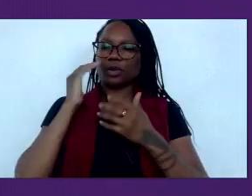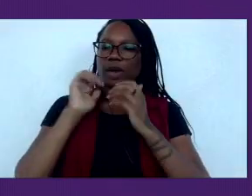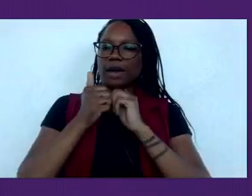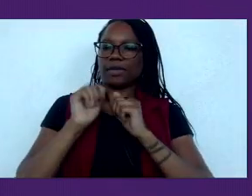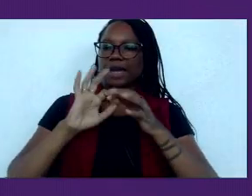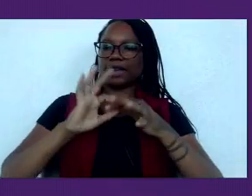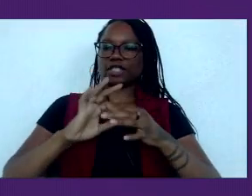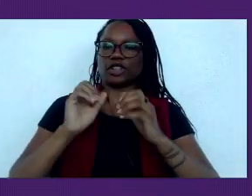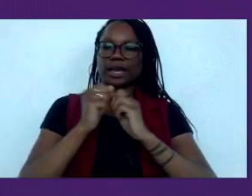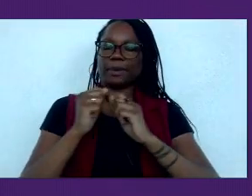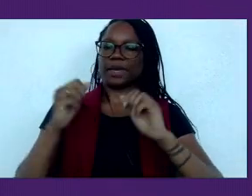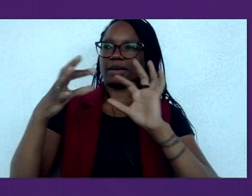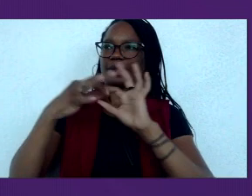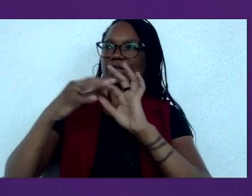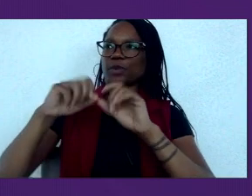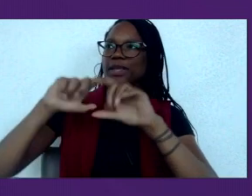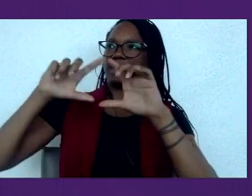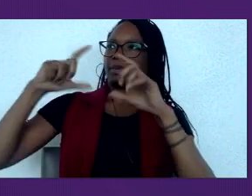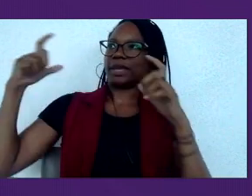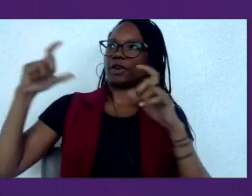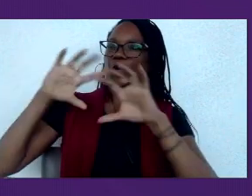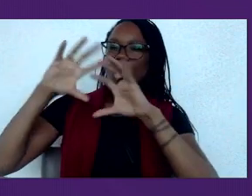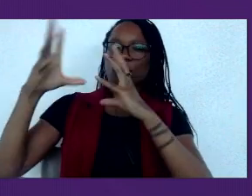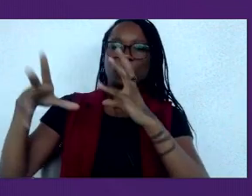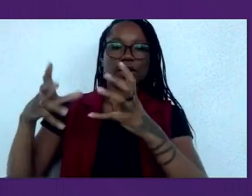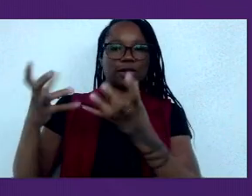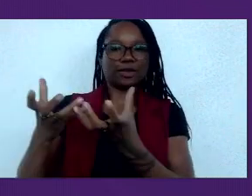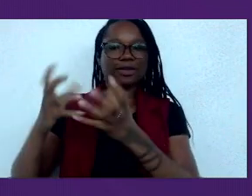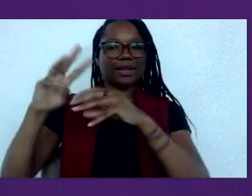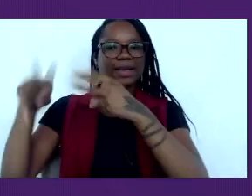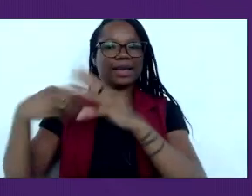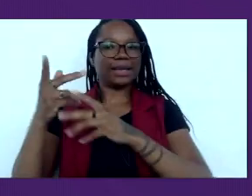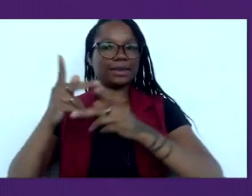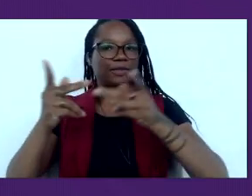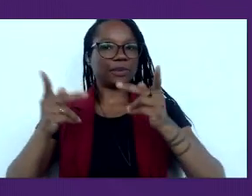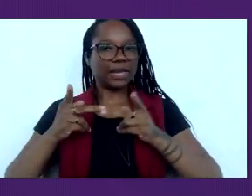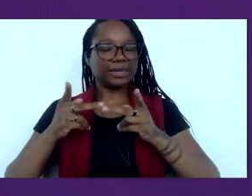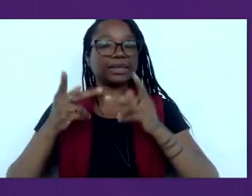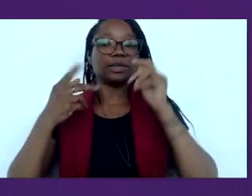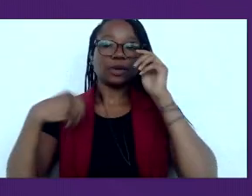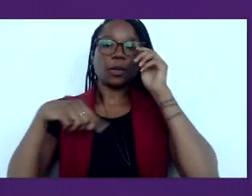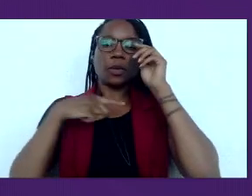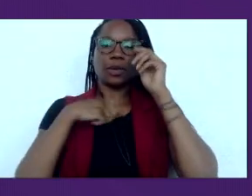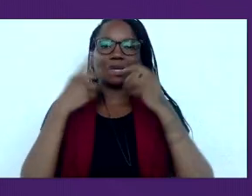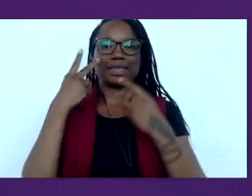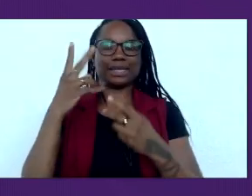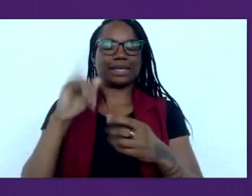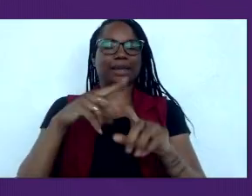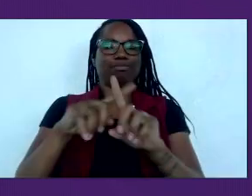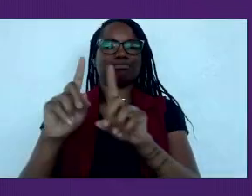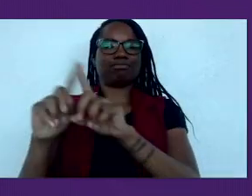of home and the places he came from which led into conversations about where we were from.